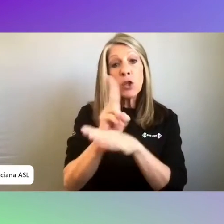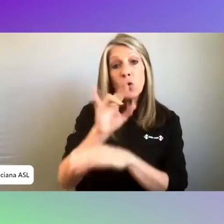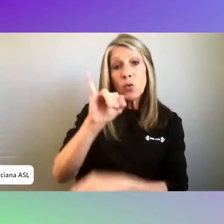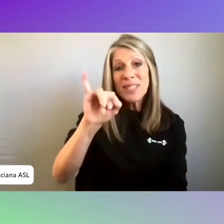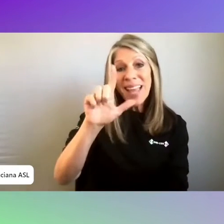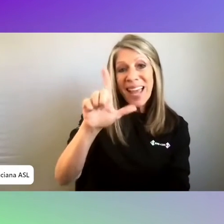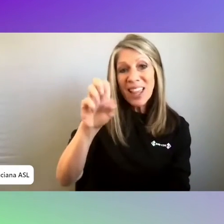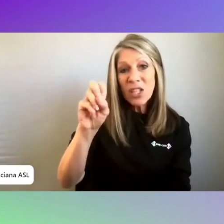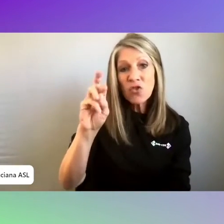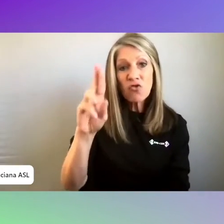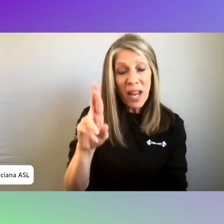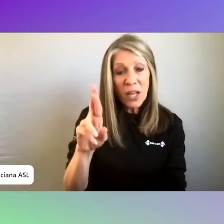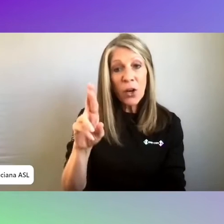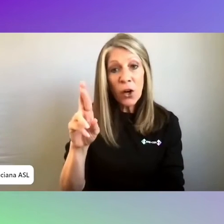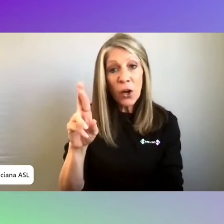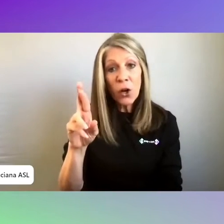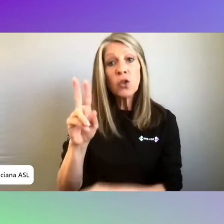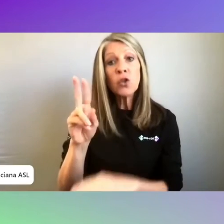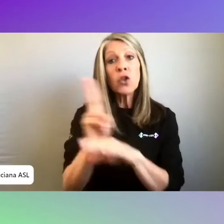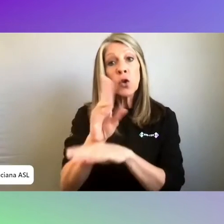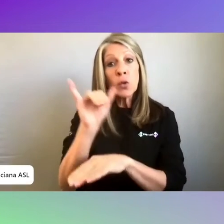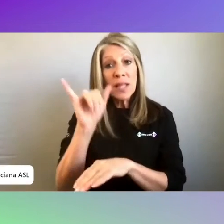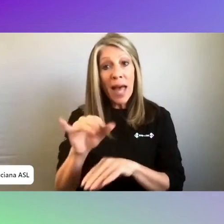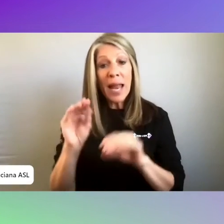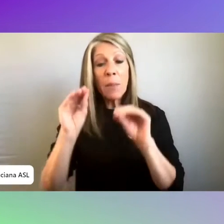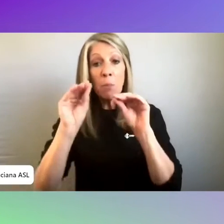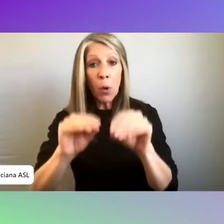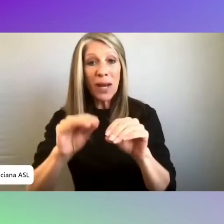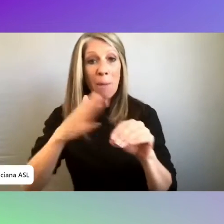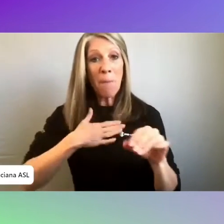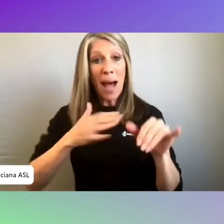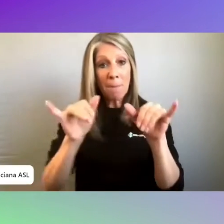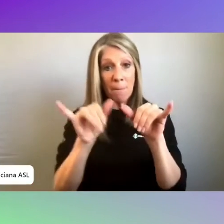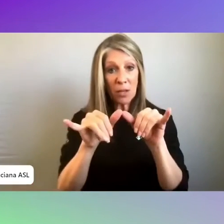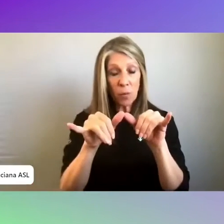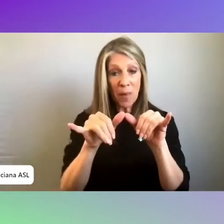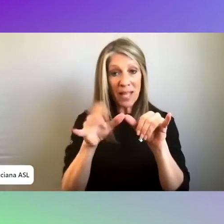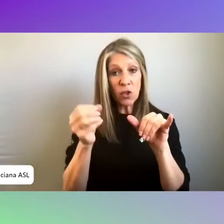caliber, and measure the dimensions, on each one on the drawing film, and then I used illustrator to render